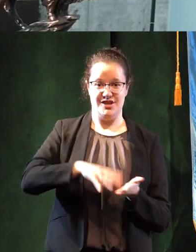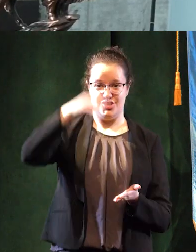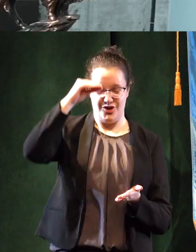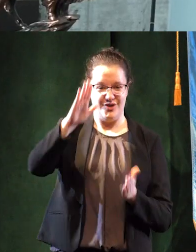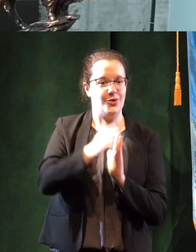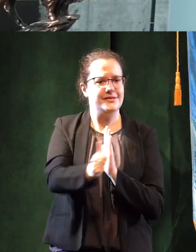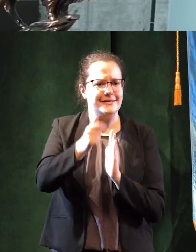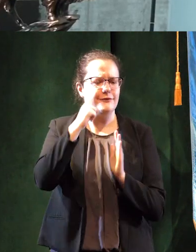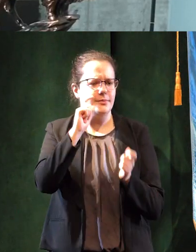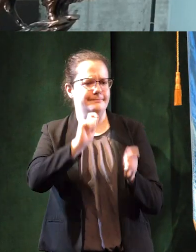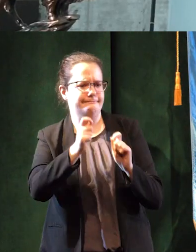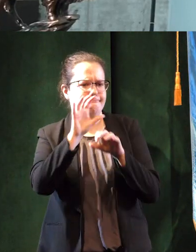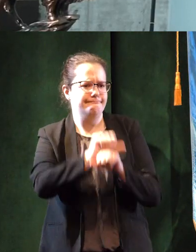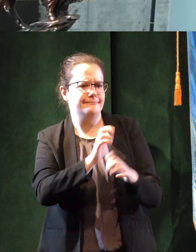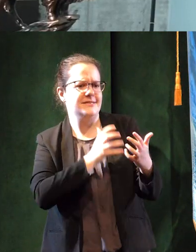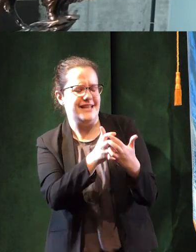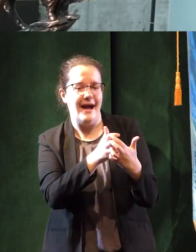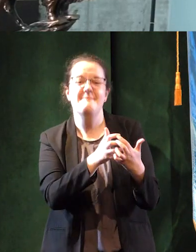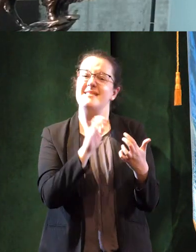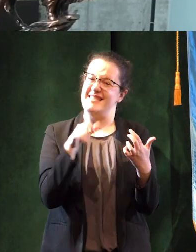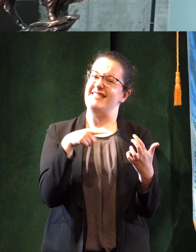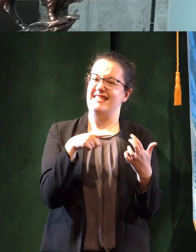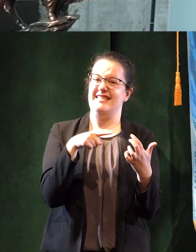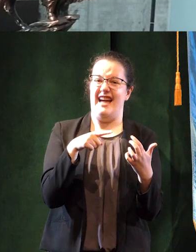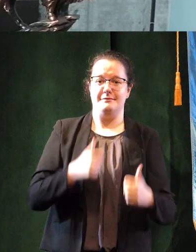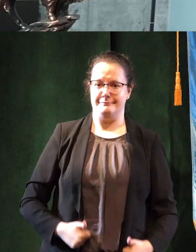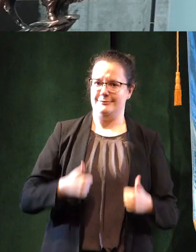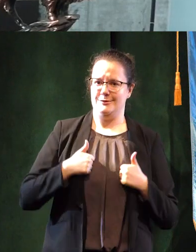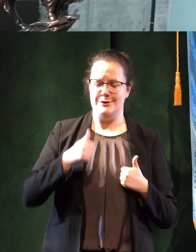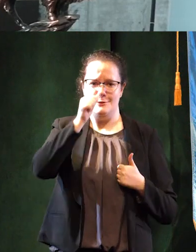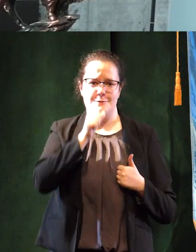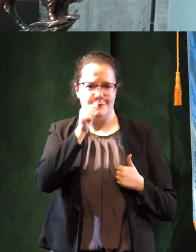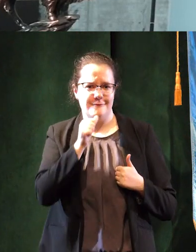adapt is a survival technique that each of you have had to perfect you are now